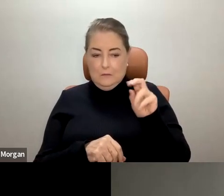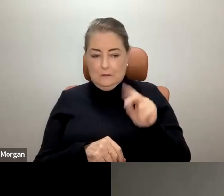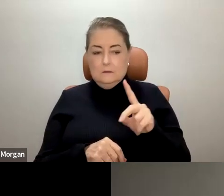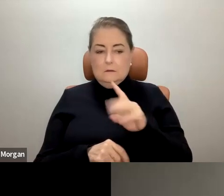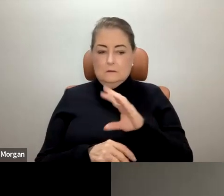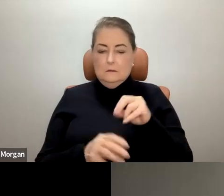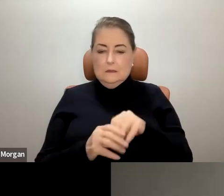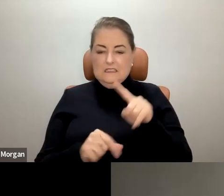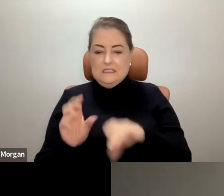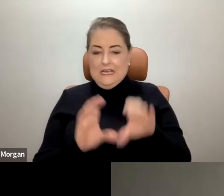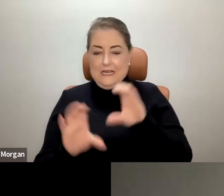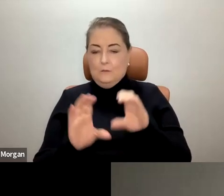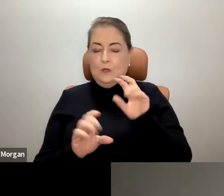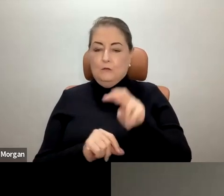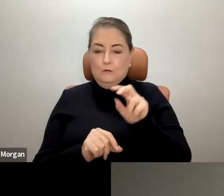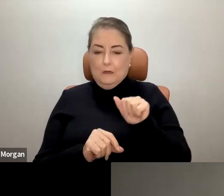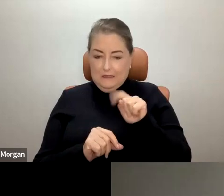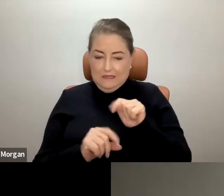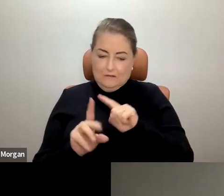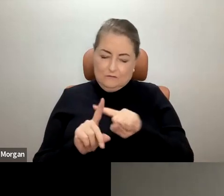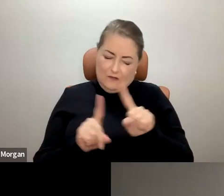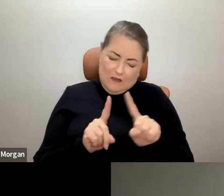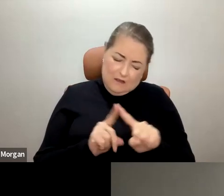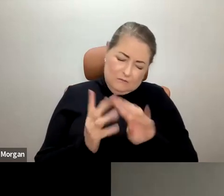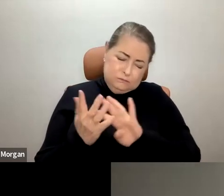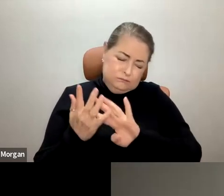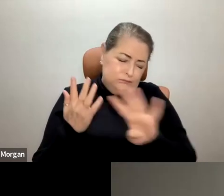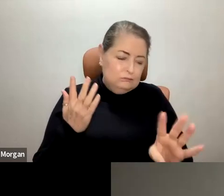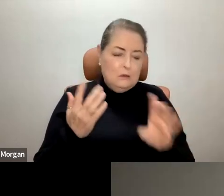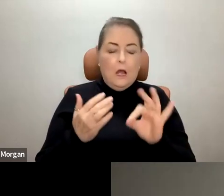chemistry, looking at a wide variety of solutions, right. And